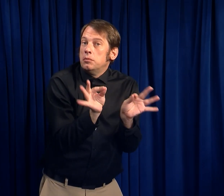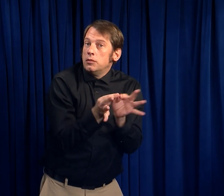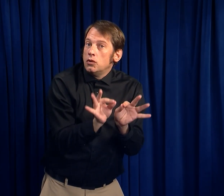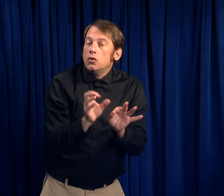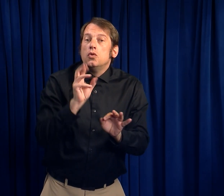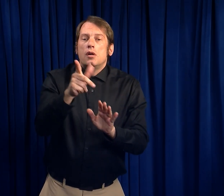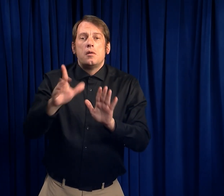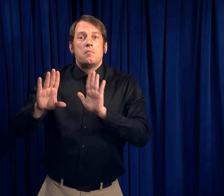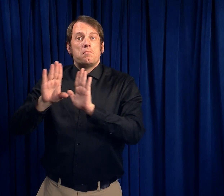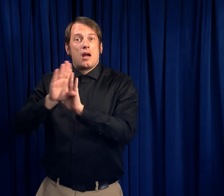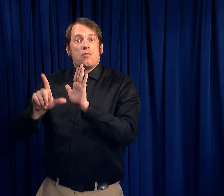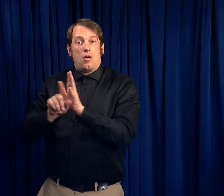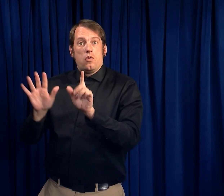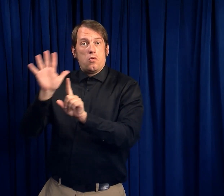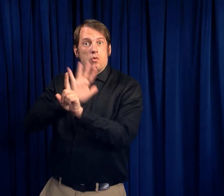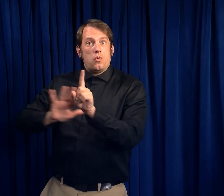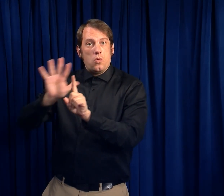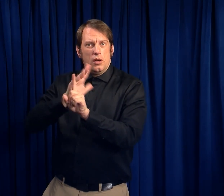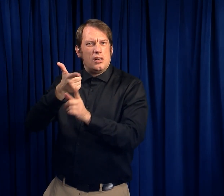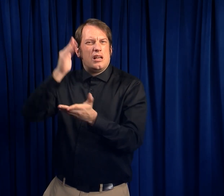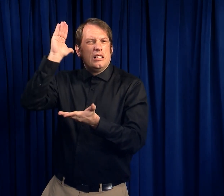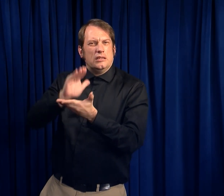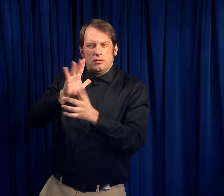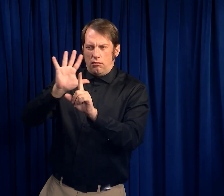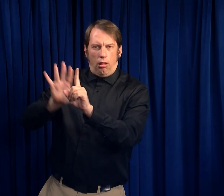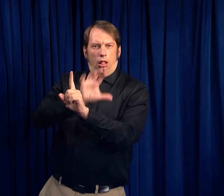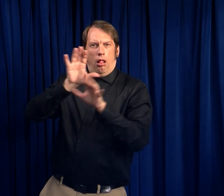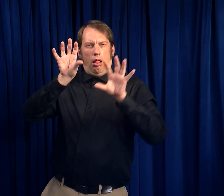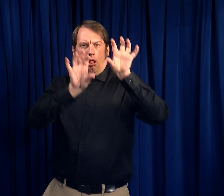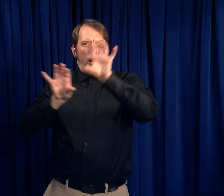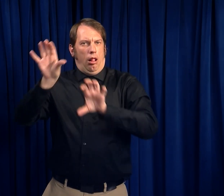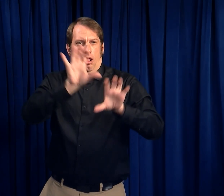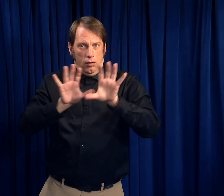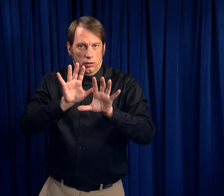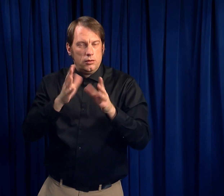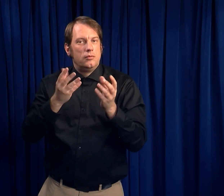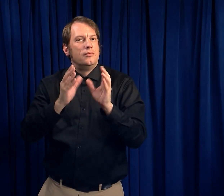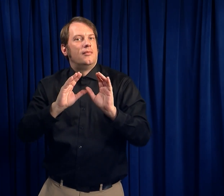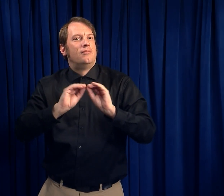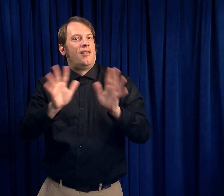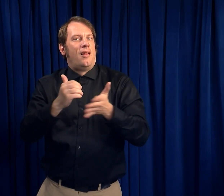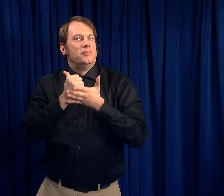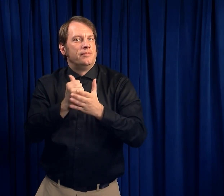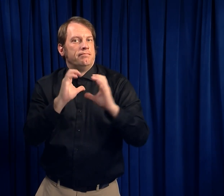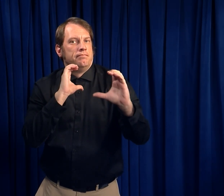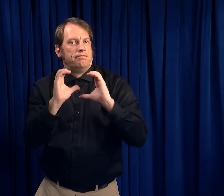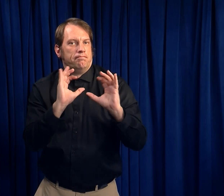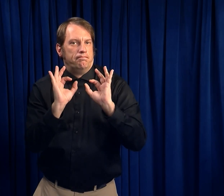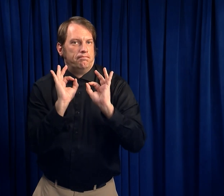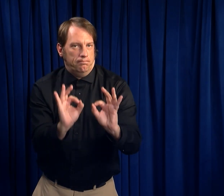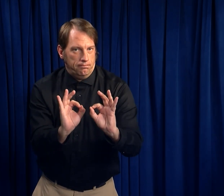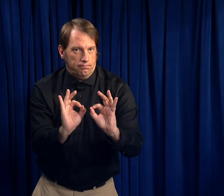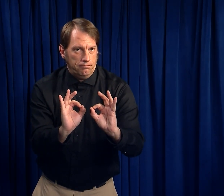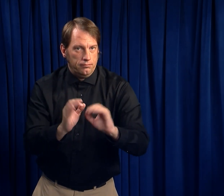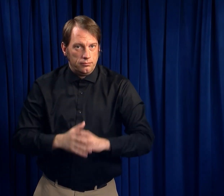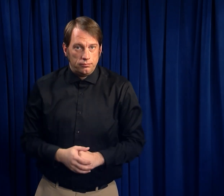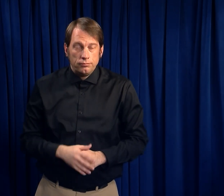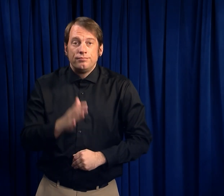closed captioning, or decreasing background noise to make communication possible while wearing a mask that covers your mouth.